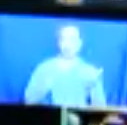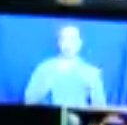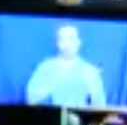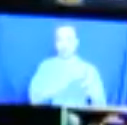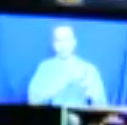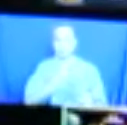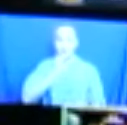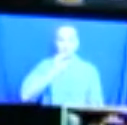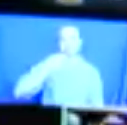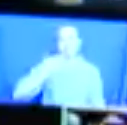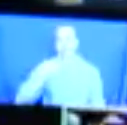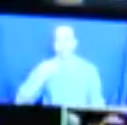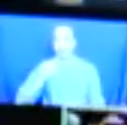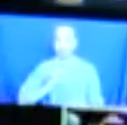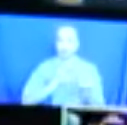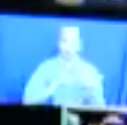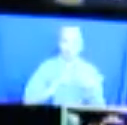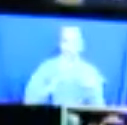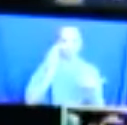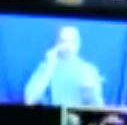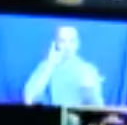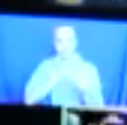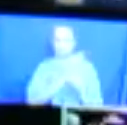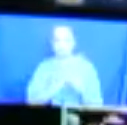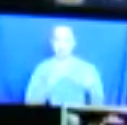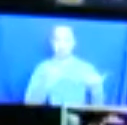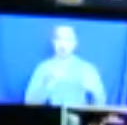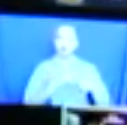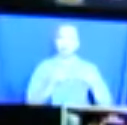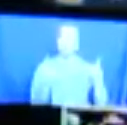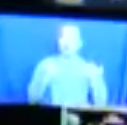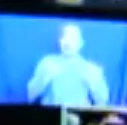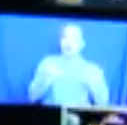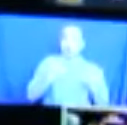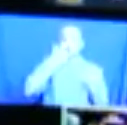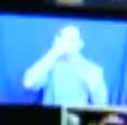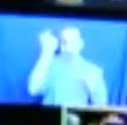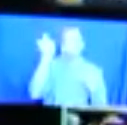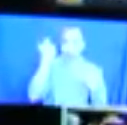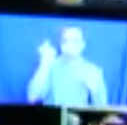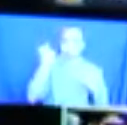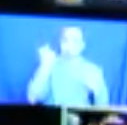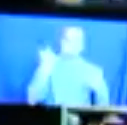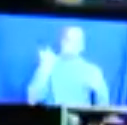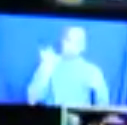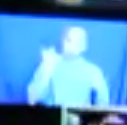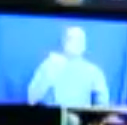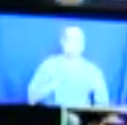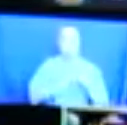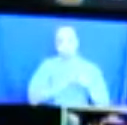THEY LIKED THAT MMA STUFF THAT WAS BECOMING MORE POPULAR. NOW BECAUSE OF THE POPULARITY, YOUNGER FOLKS ARE GETTING BACK